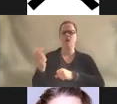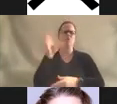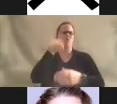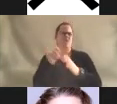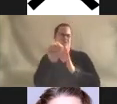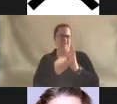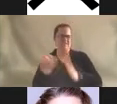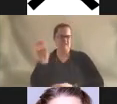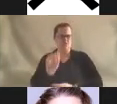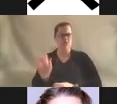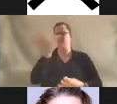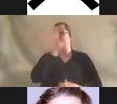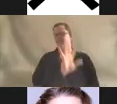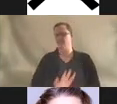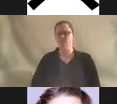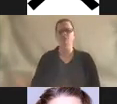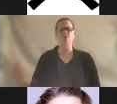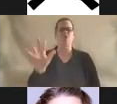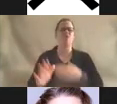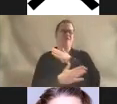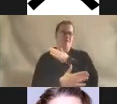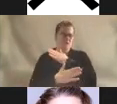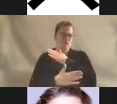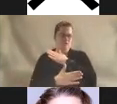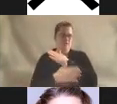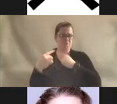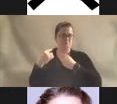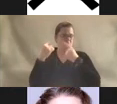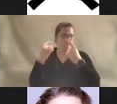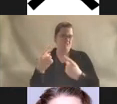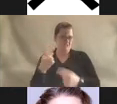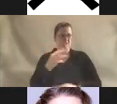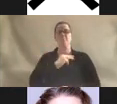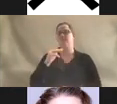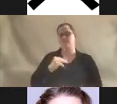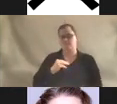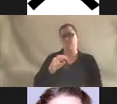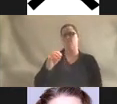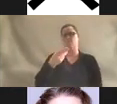and across the country, since they were members of the Oregon Health Equity Alliance.